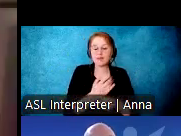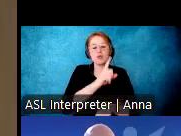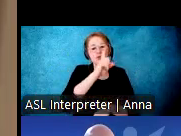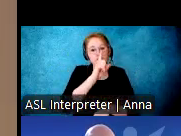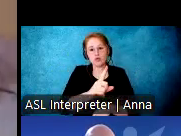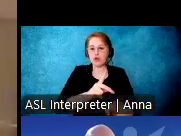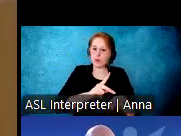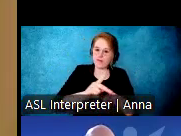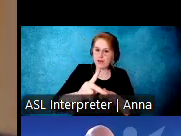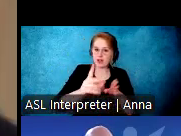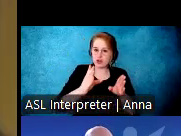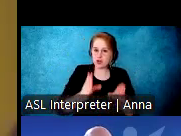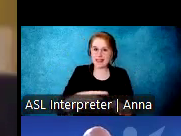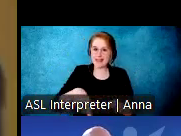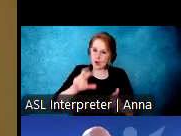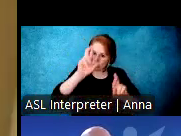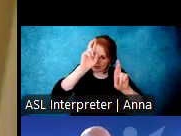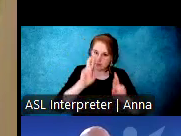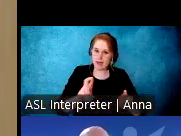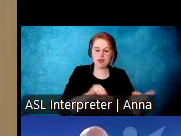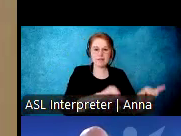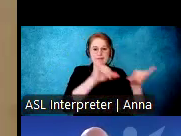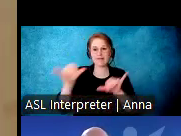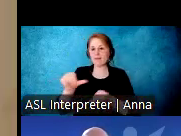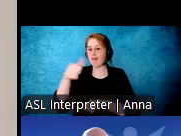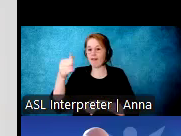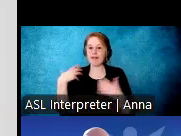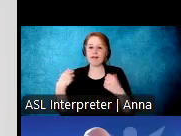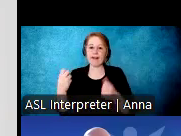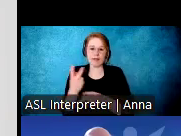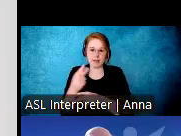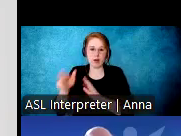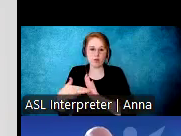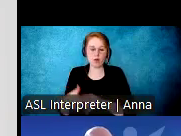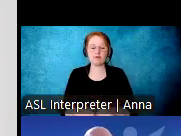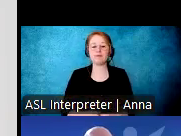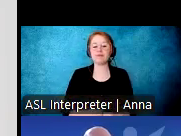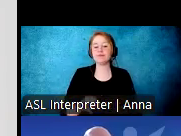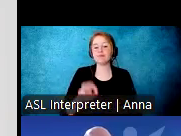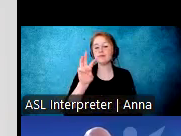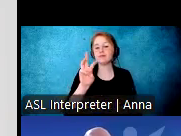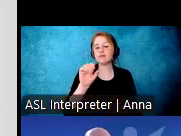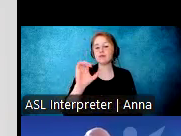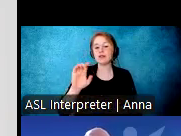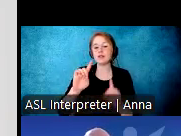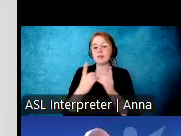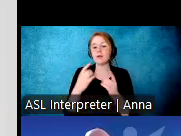that are respected as much as any other healthcare role. - The Wisconsin Department of Health Services has partnered with